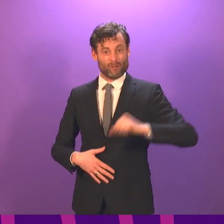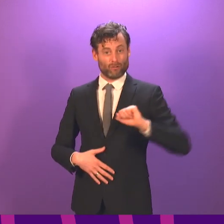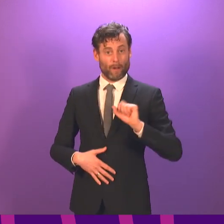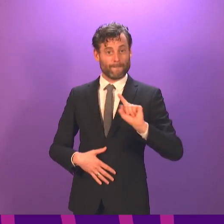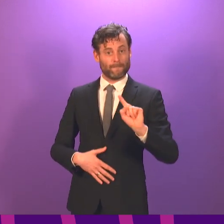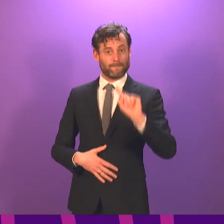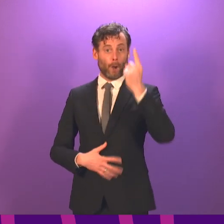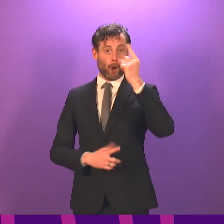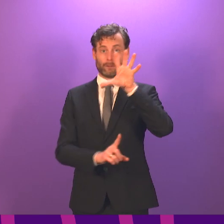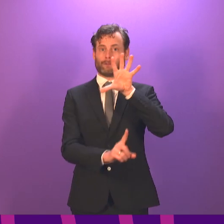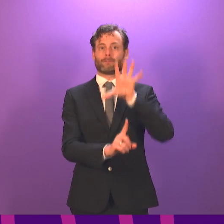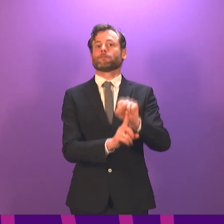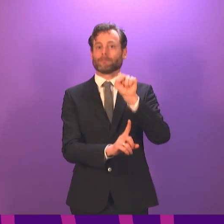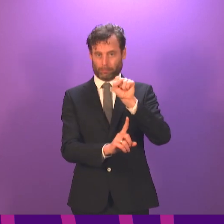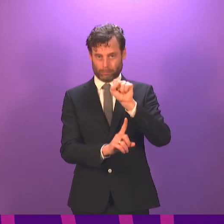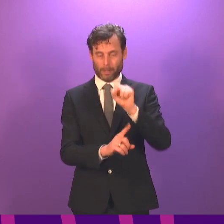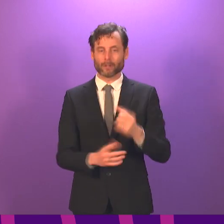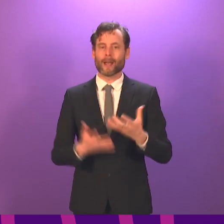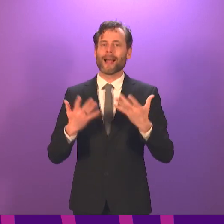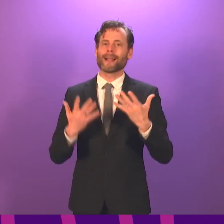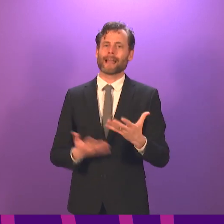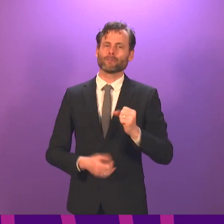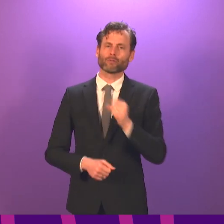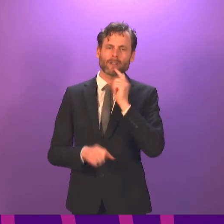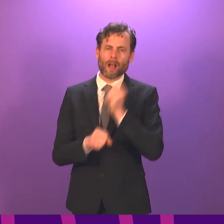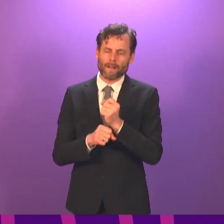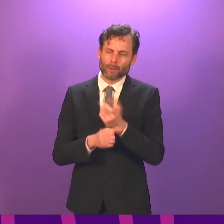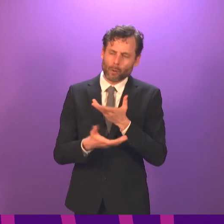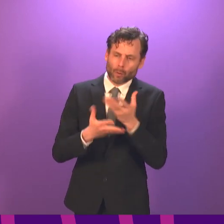The Scottish Government is currently talking to health charities and family organisations